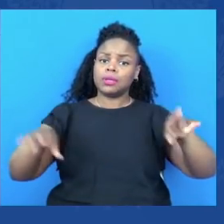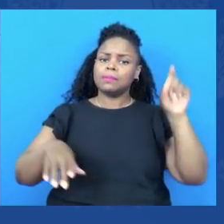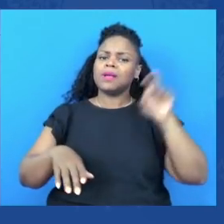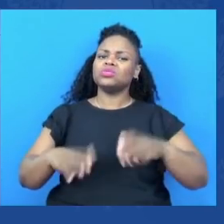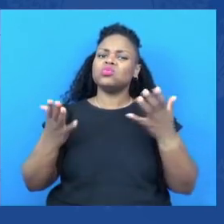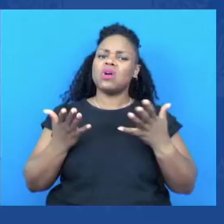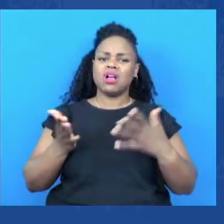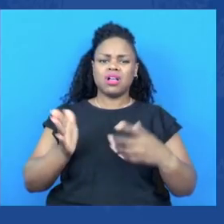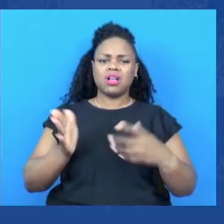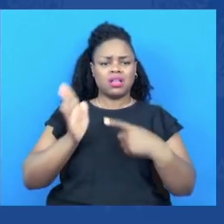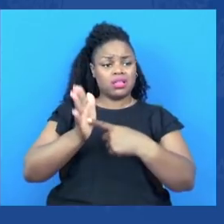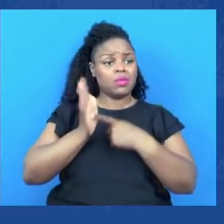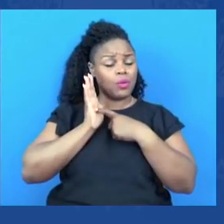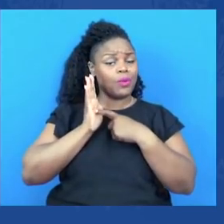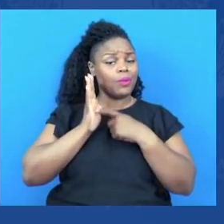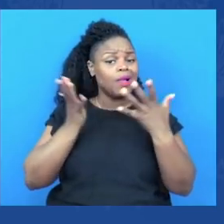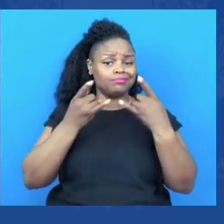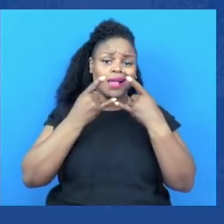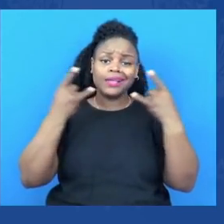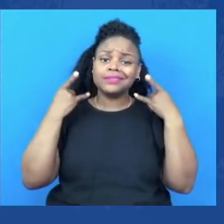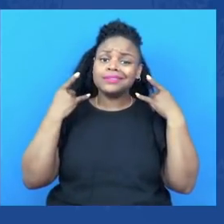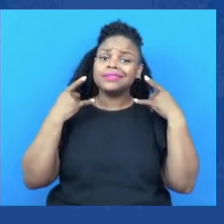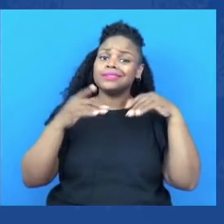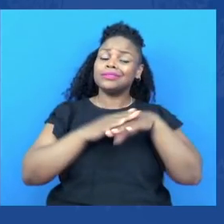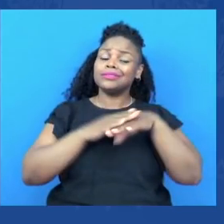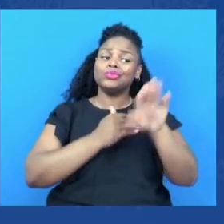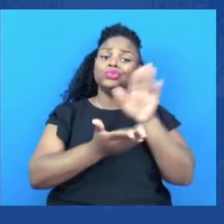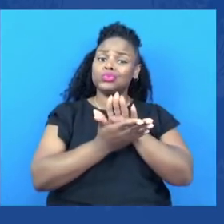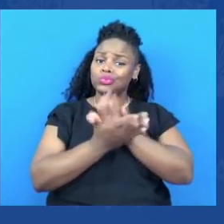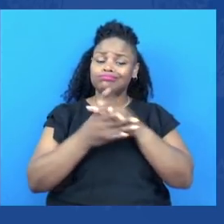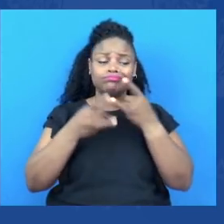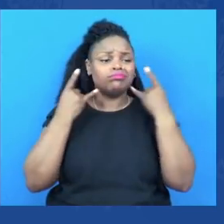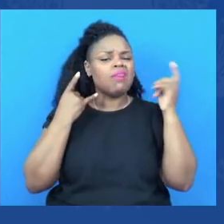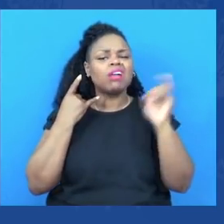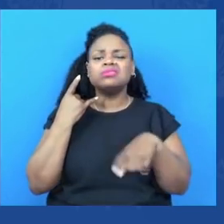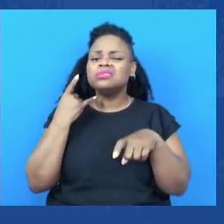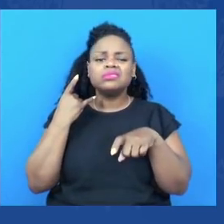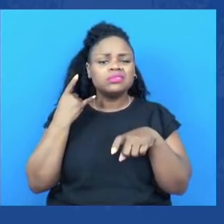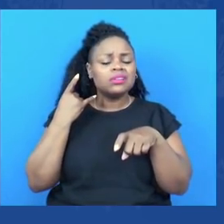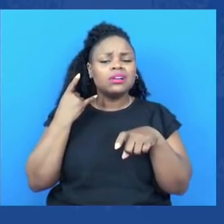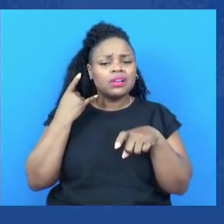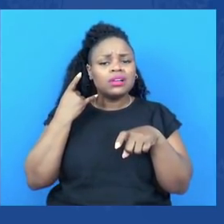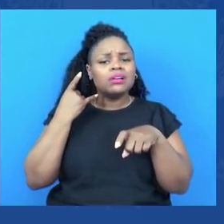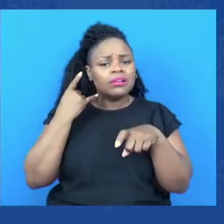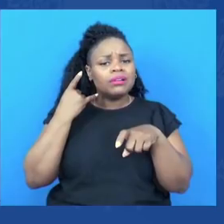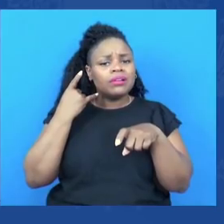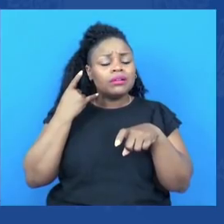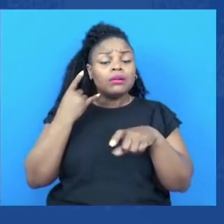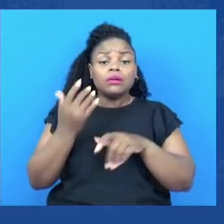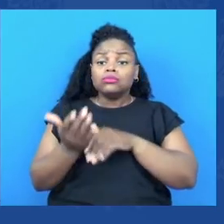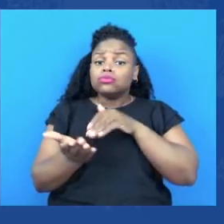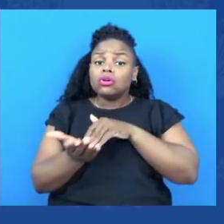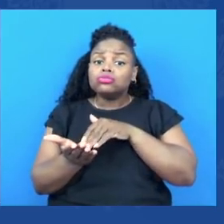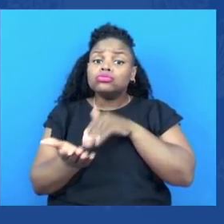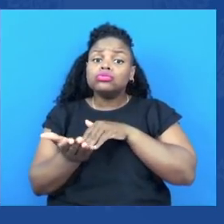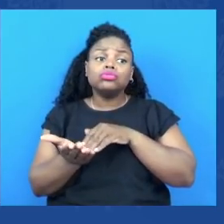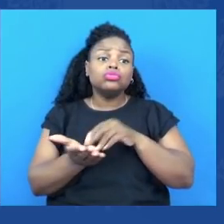And as they walked out, these doctors were threatened, these nurses were threatened. You know, our healthcare workers are heroes.